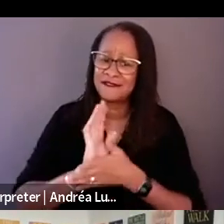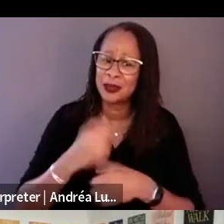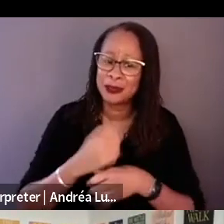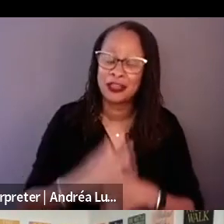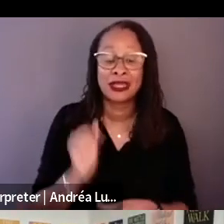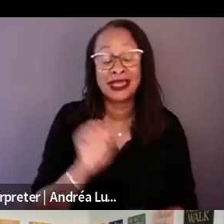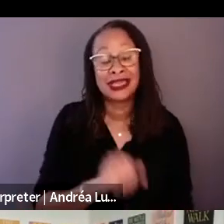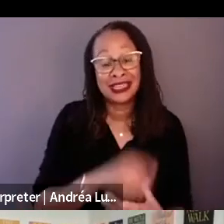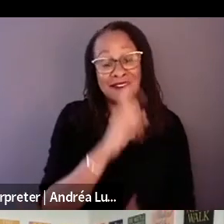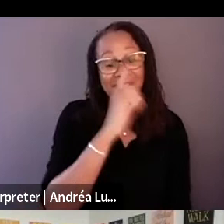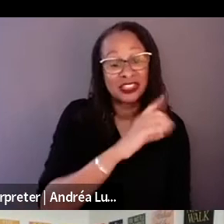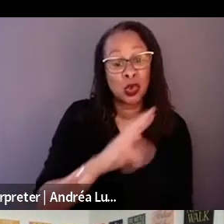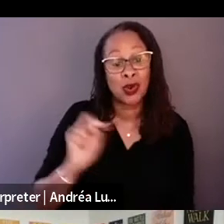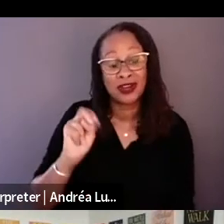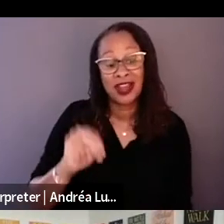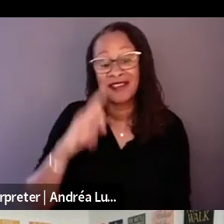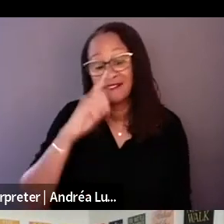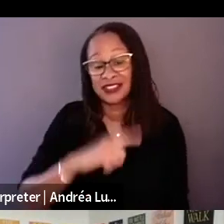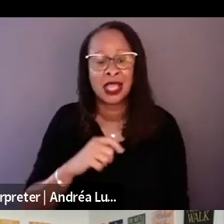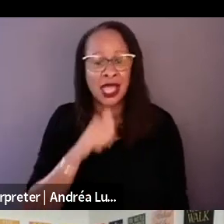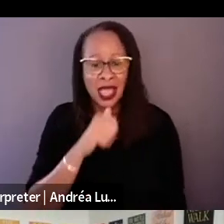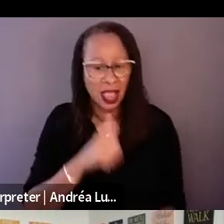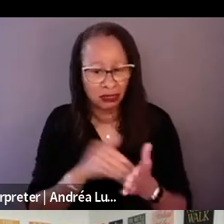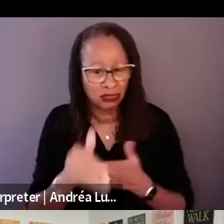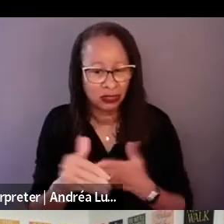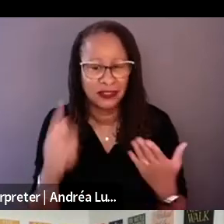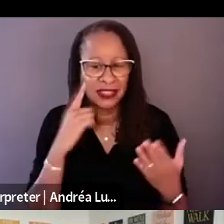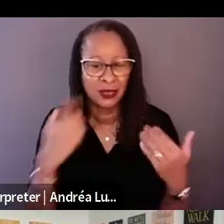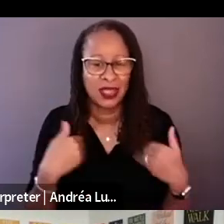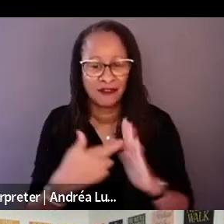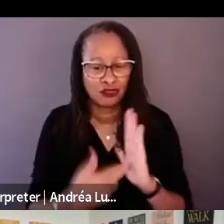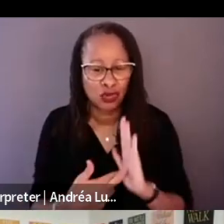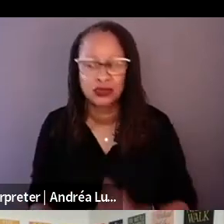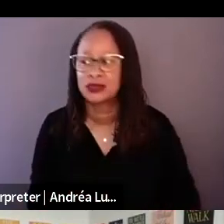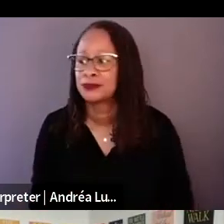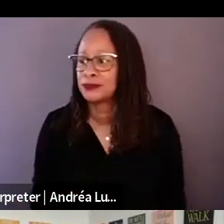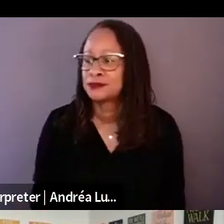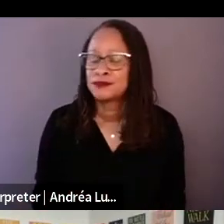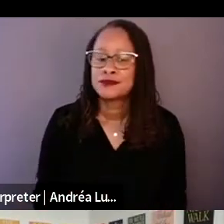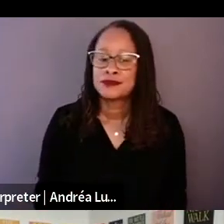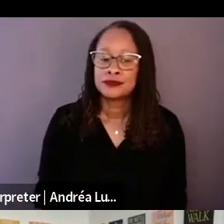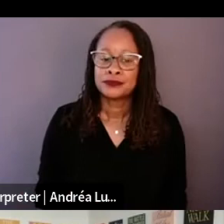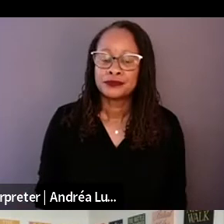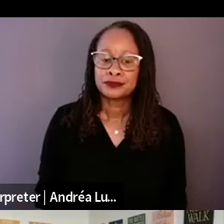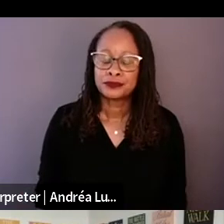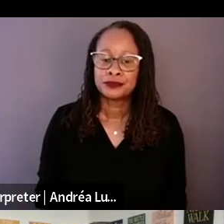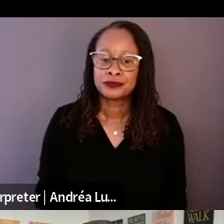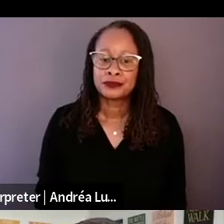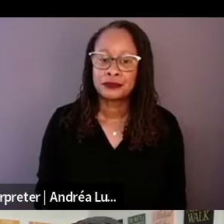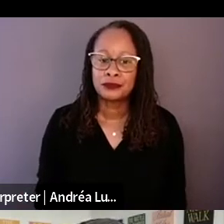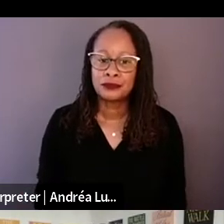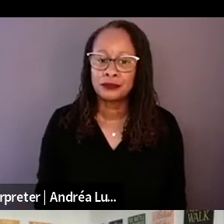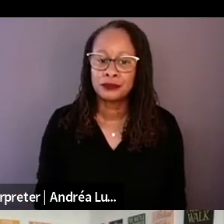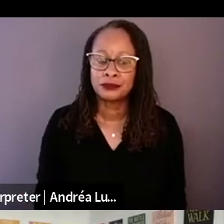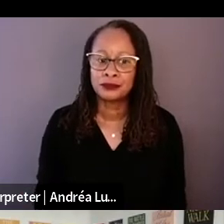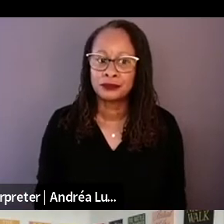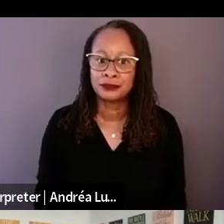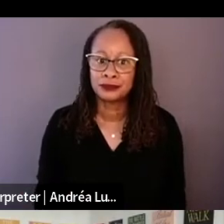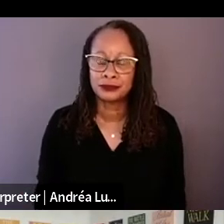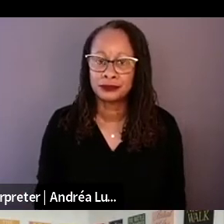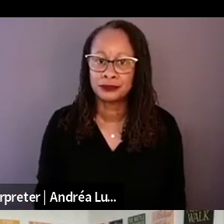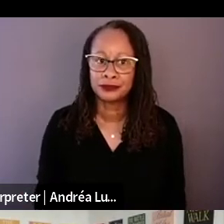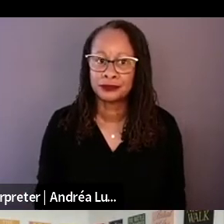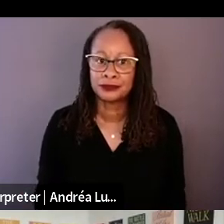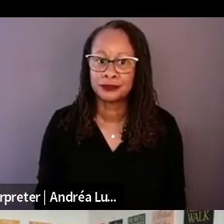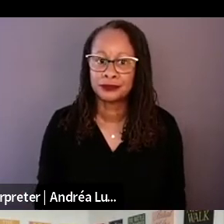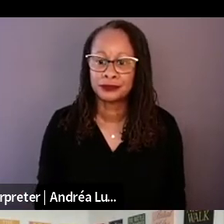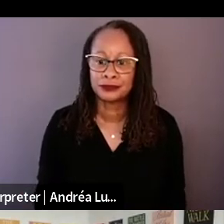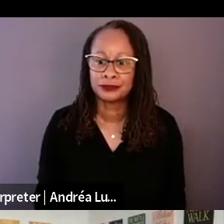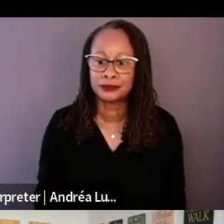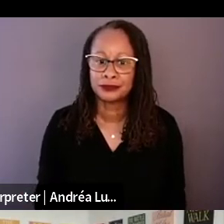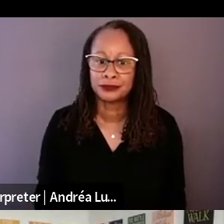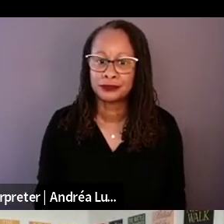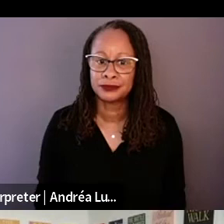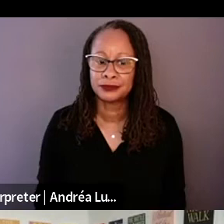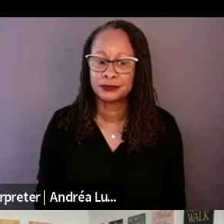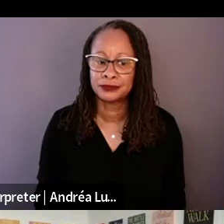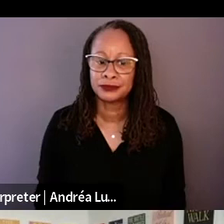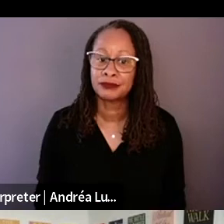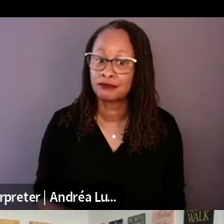I don't think that there's any rules and it was so long for the characters to explain XYZ things